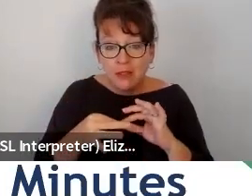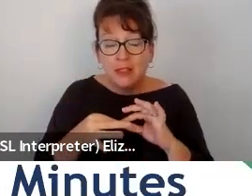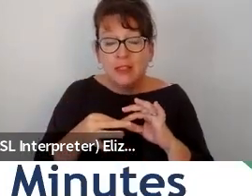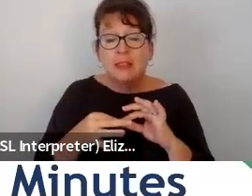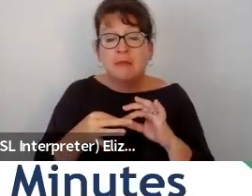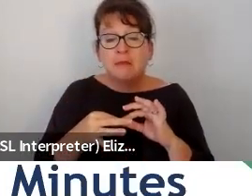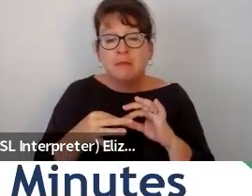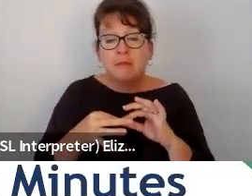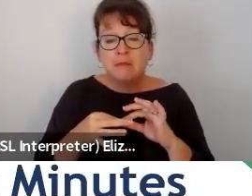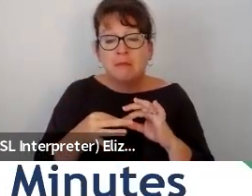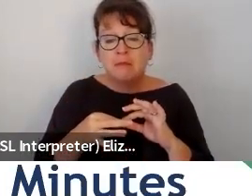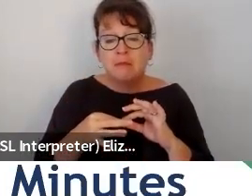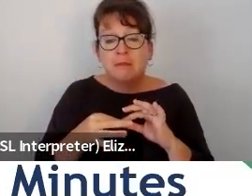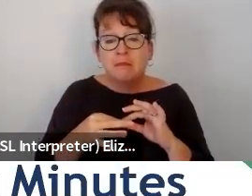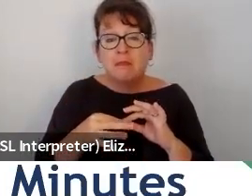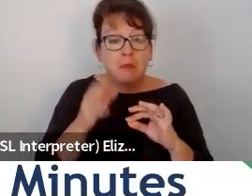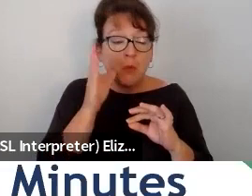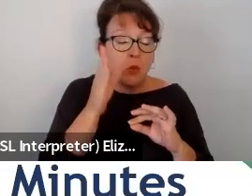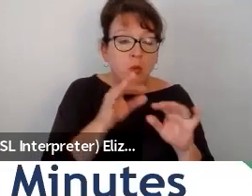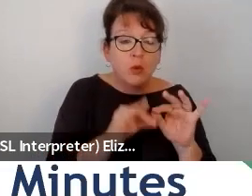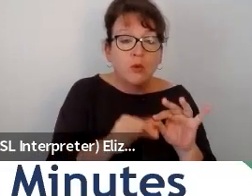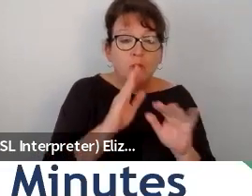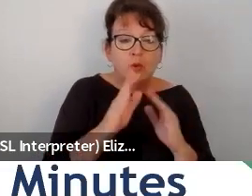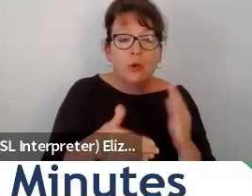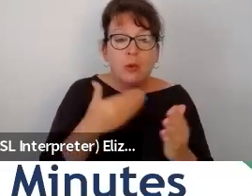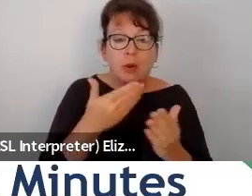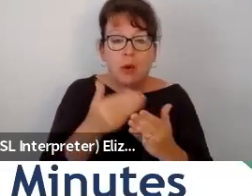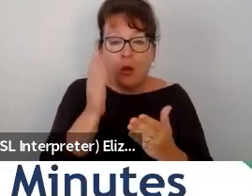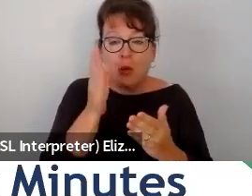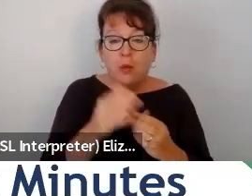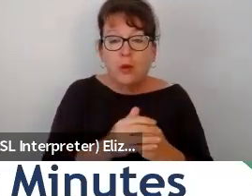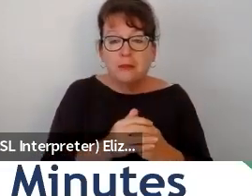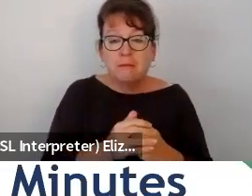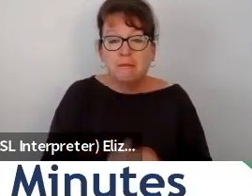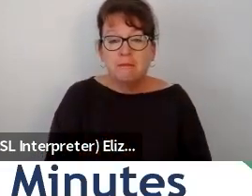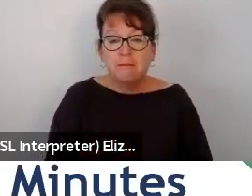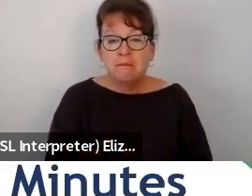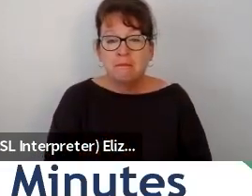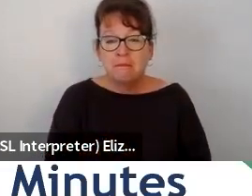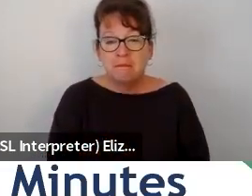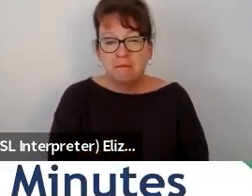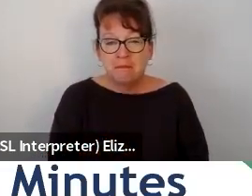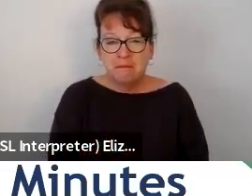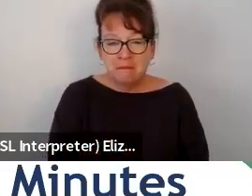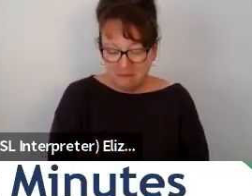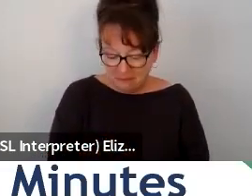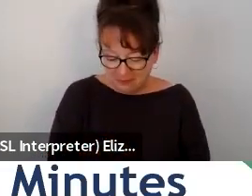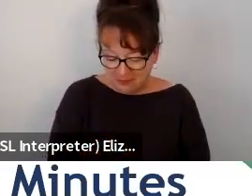Transportation and the Department of Energy on a conversation that is focused specifically on